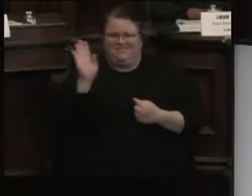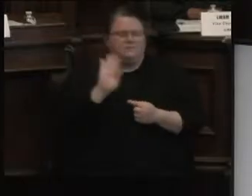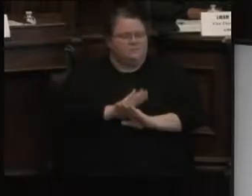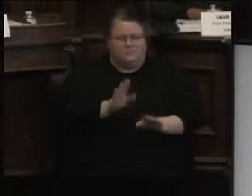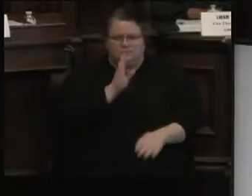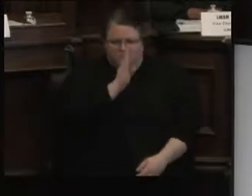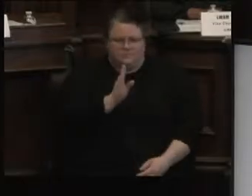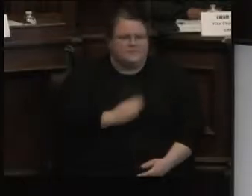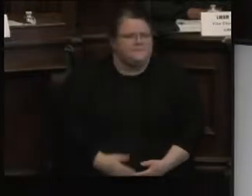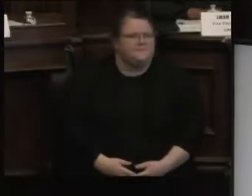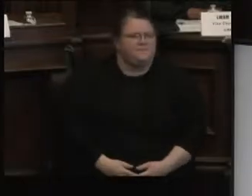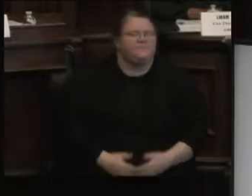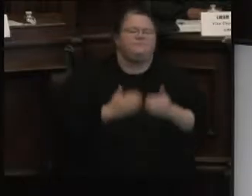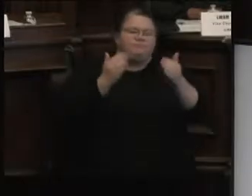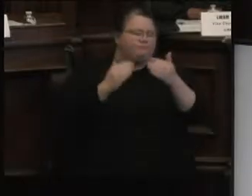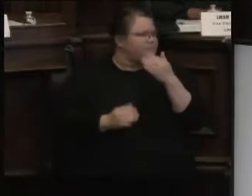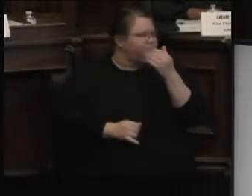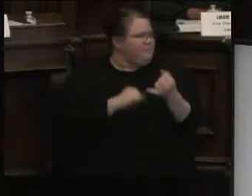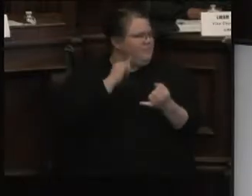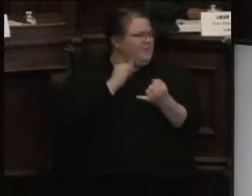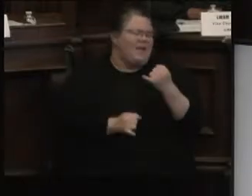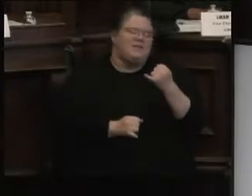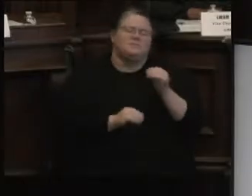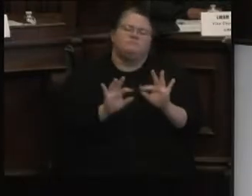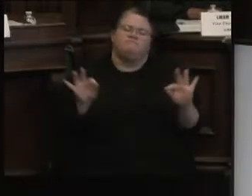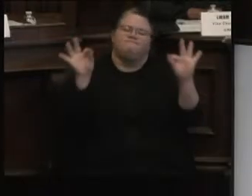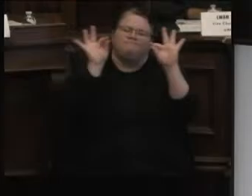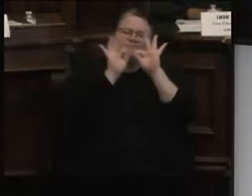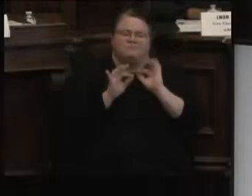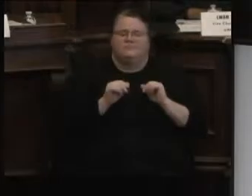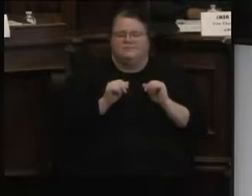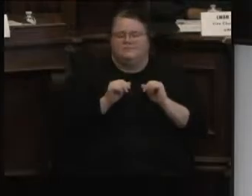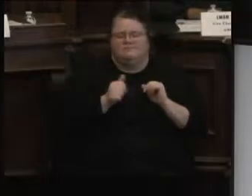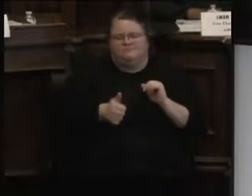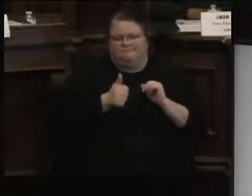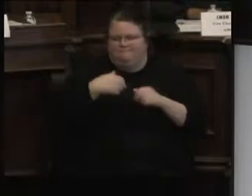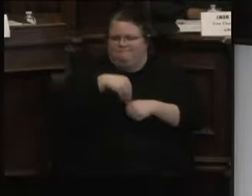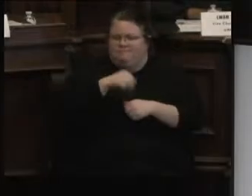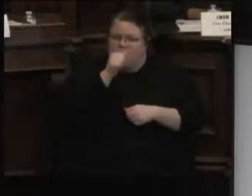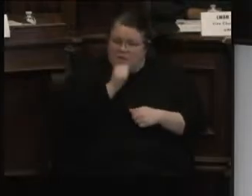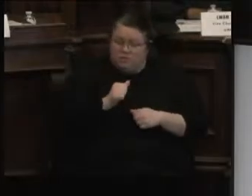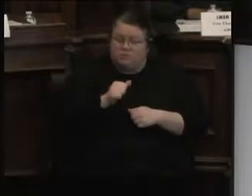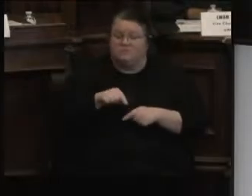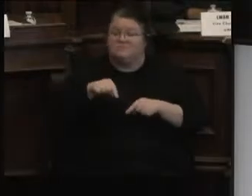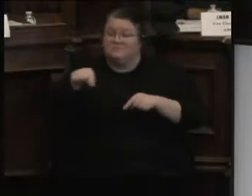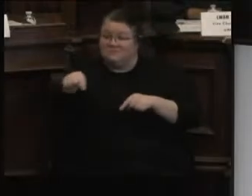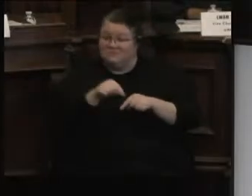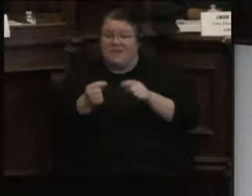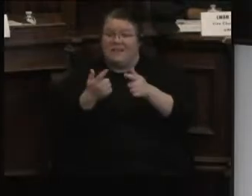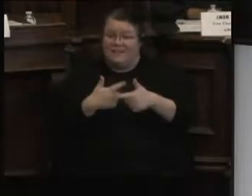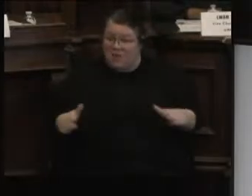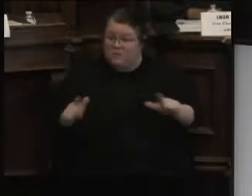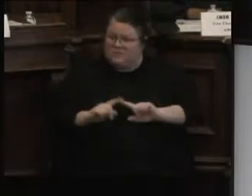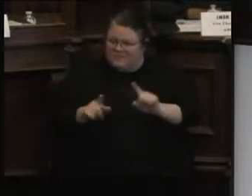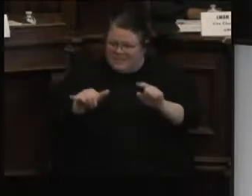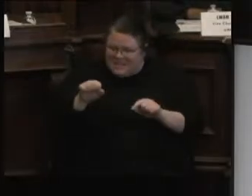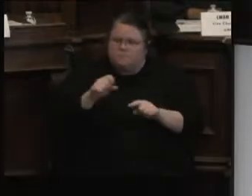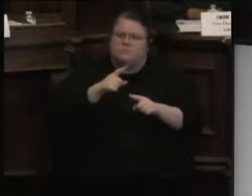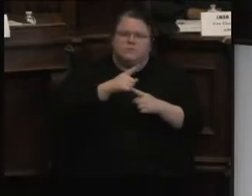who is them? I'm. That creates lots of. The last thing is